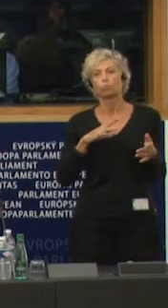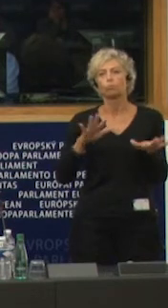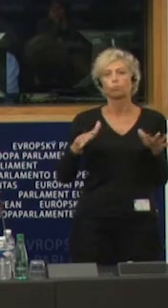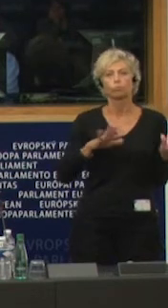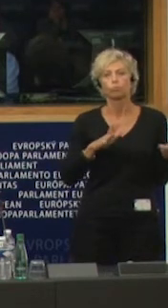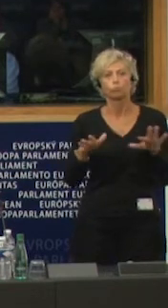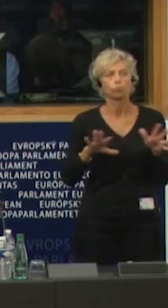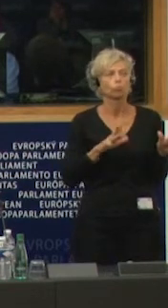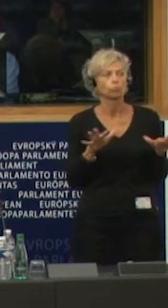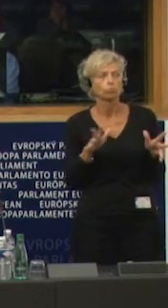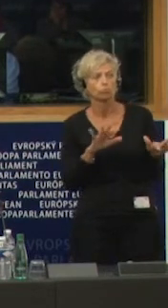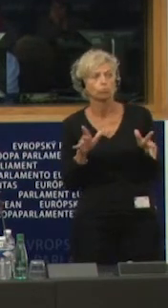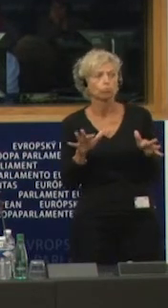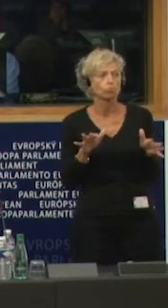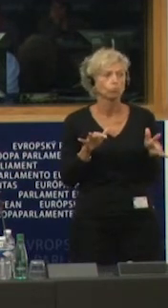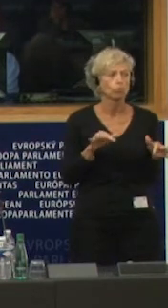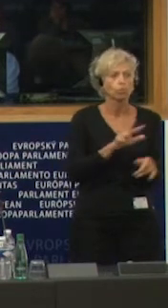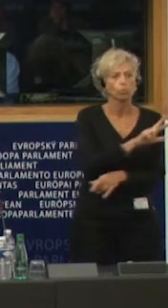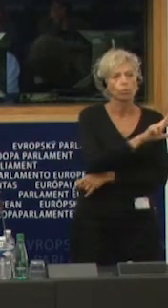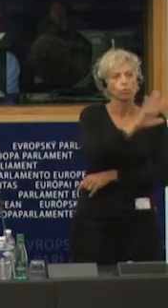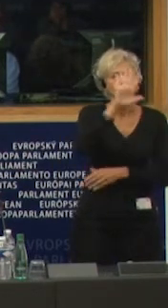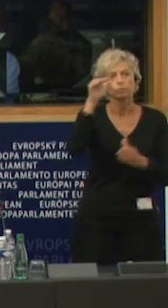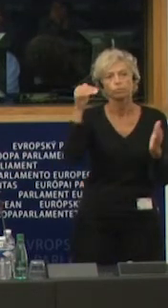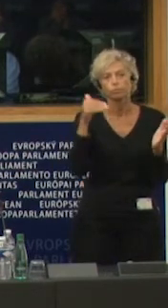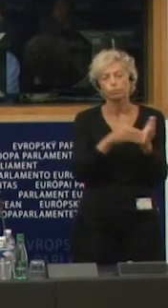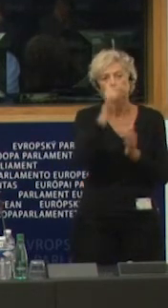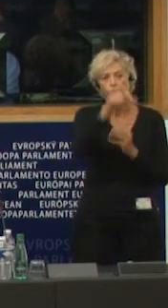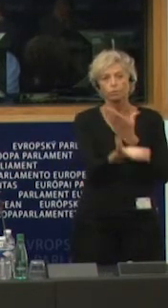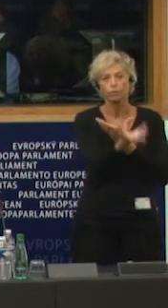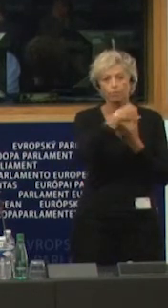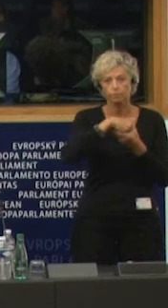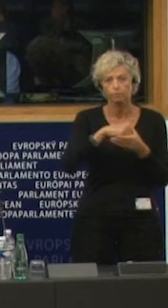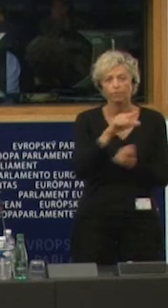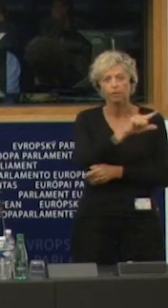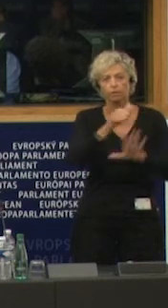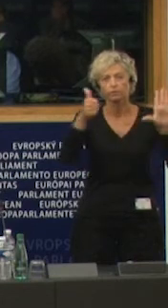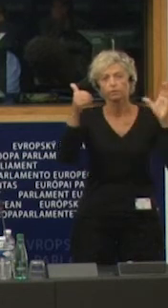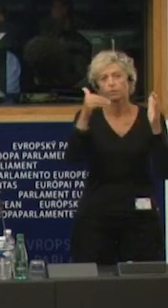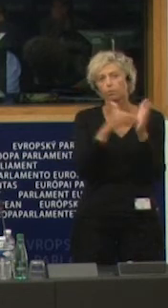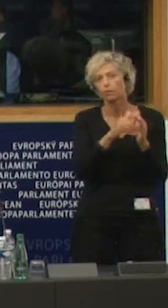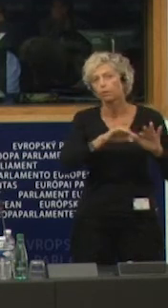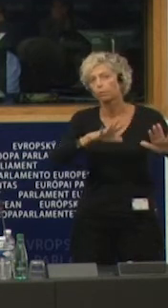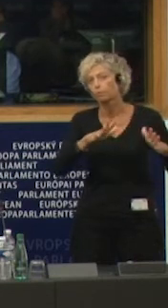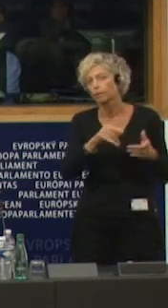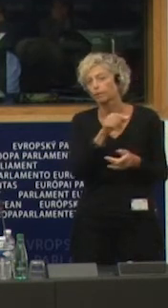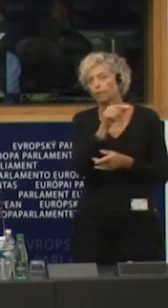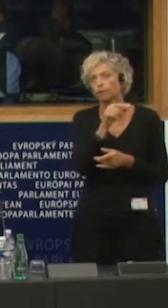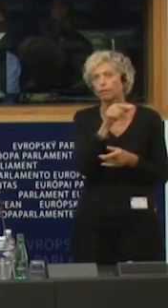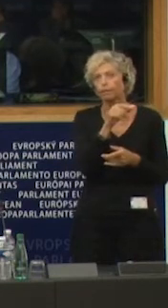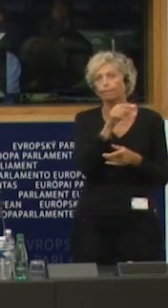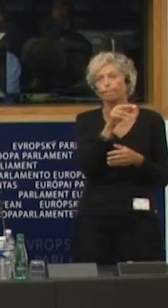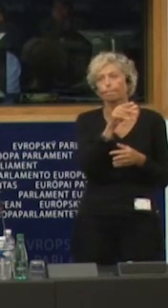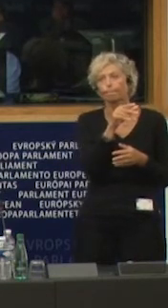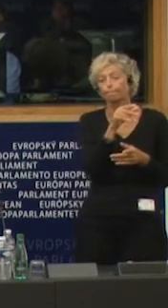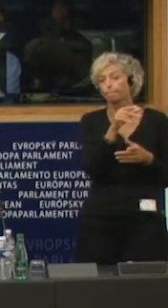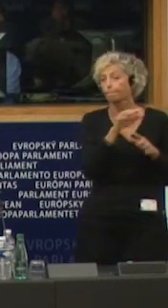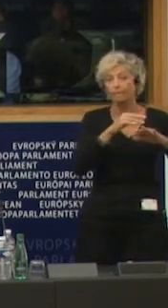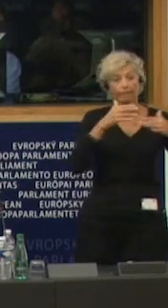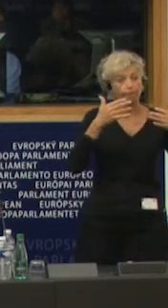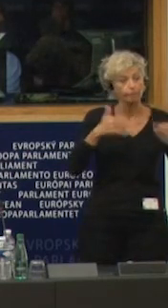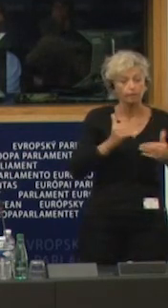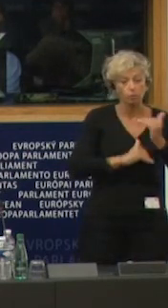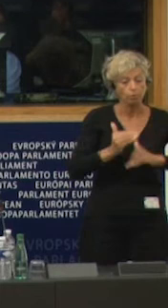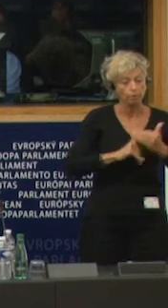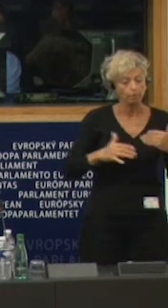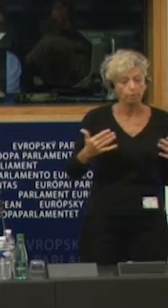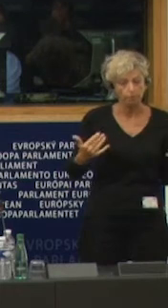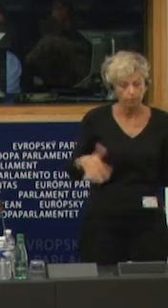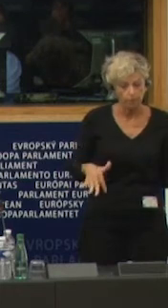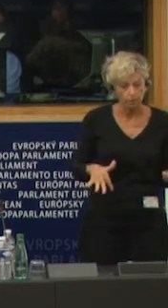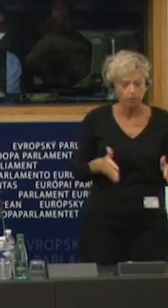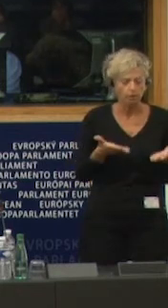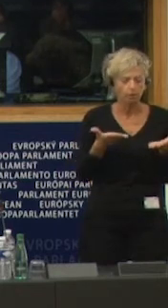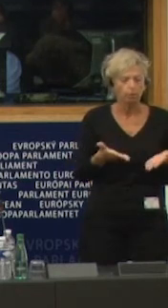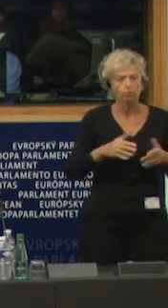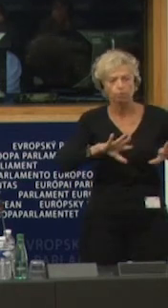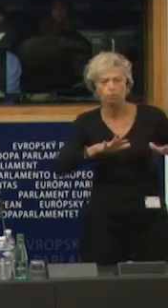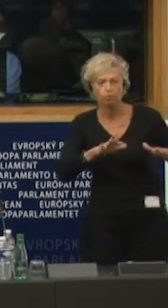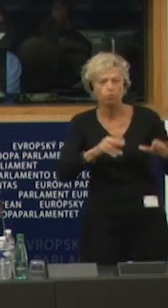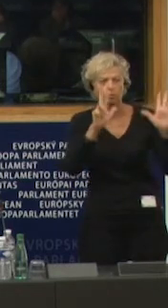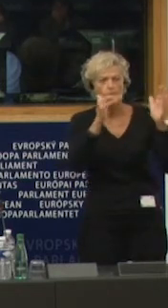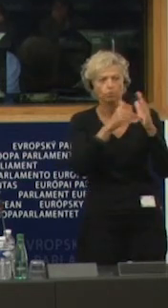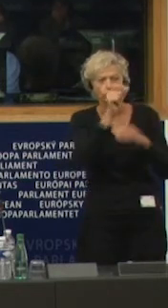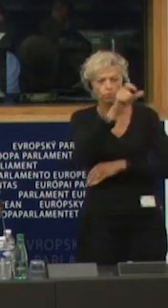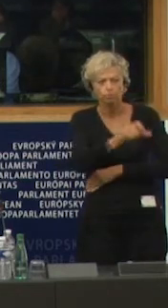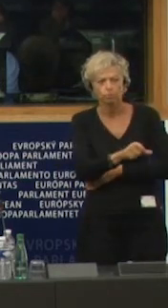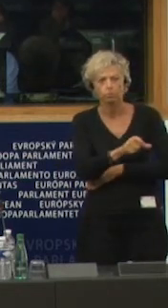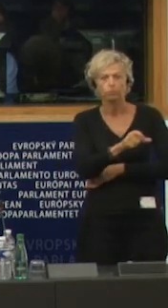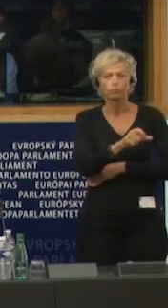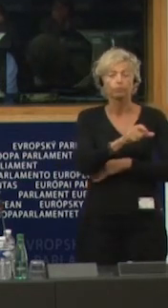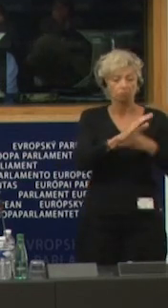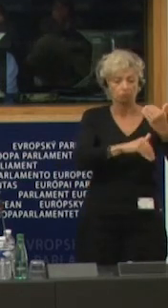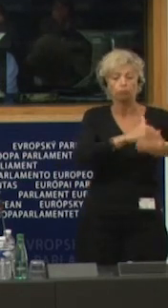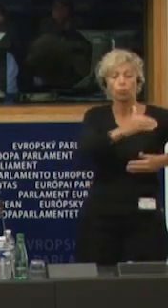with teachers and they tell us who needs support. 16% of the young participants have already left school.